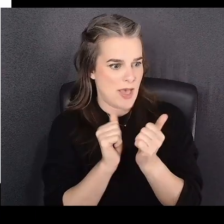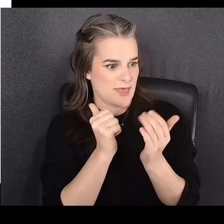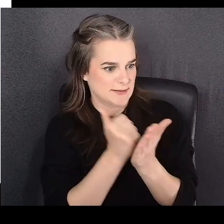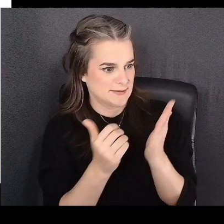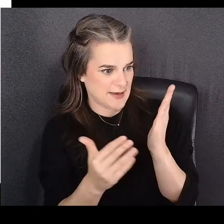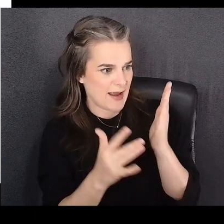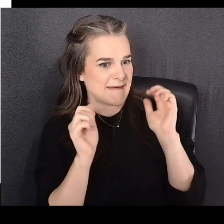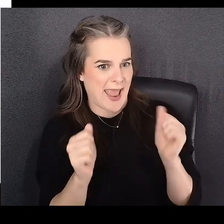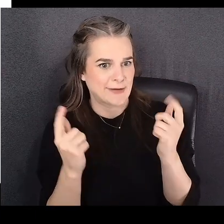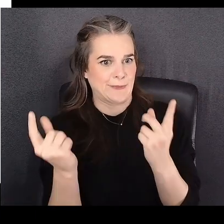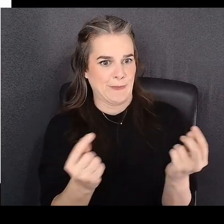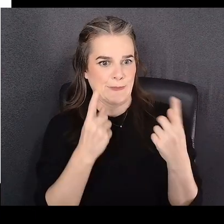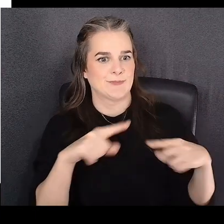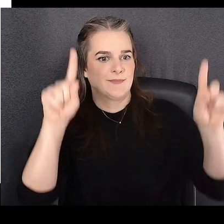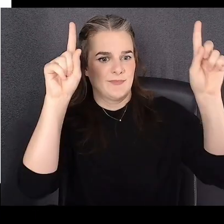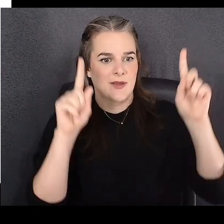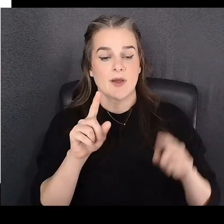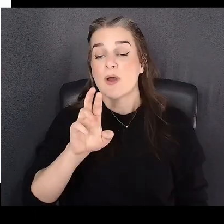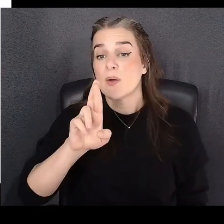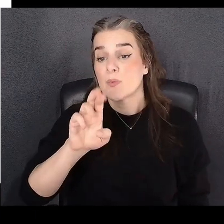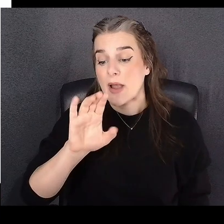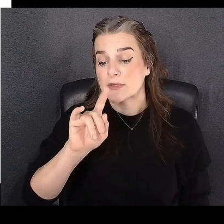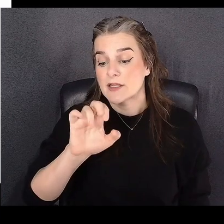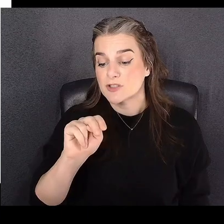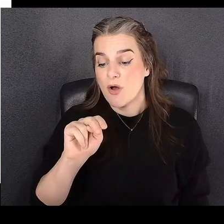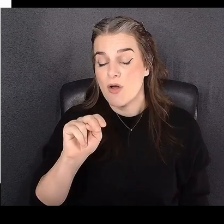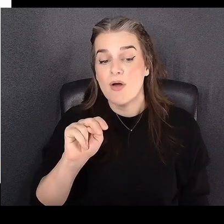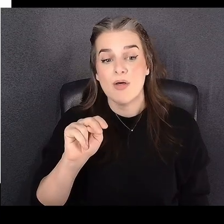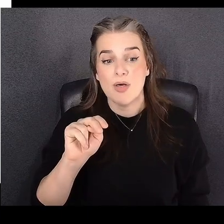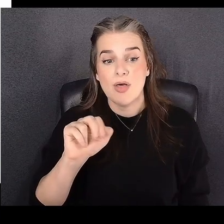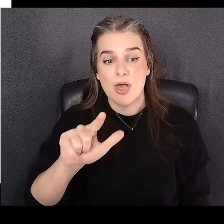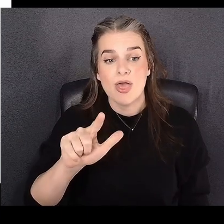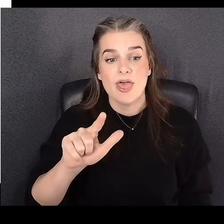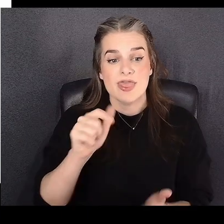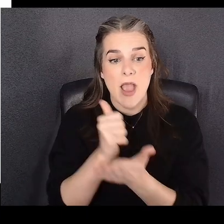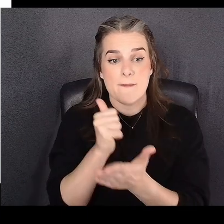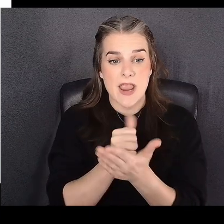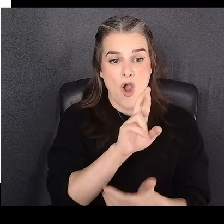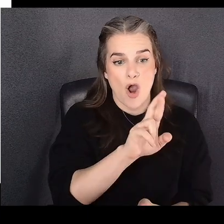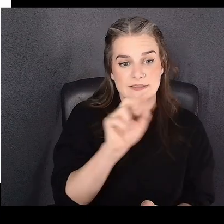It uses recreation and leisure as treatment to improve health, well-being, and function